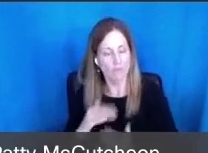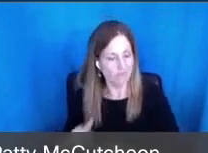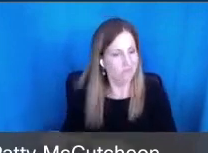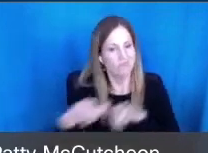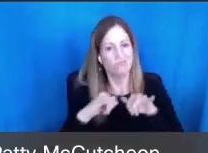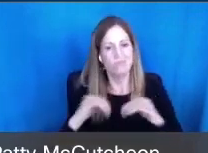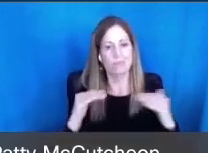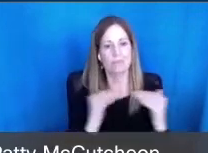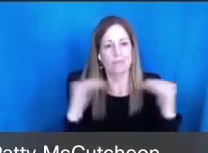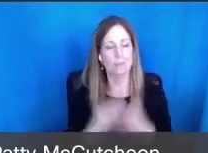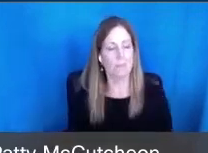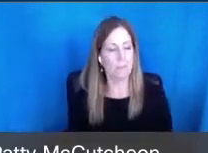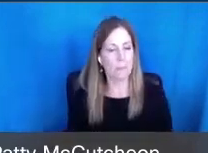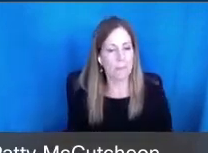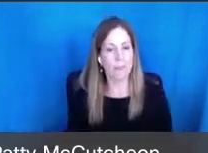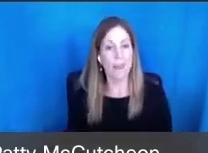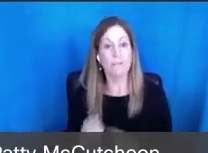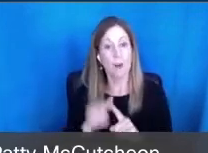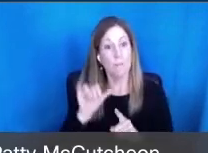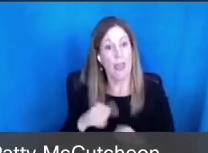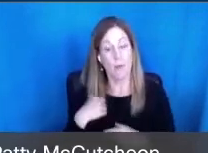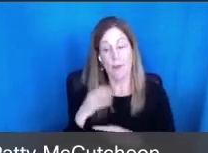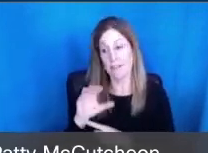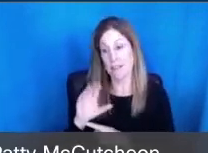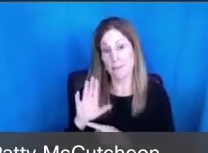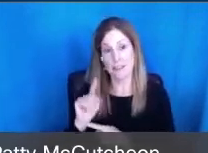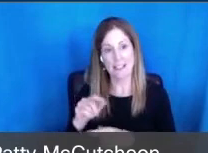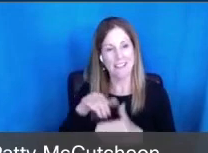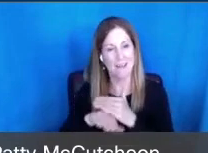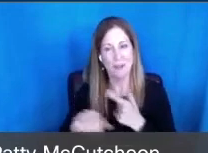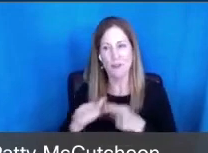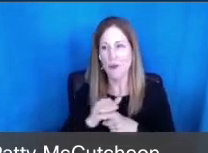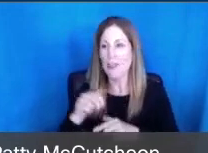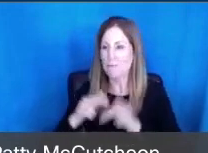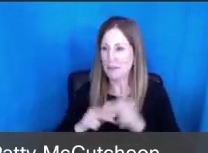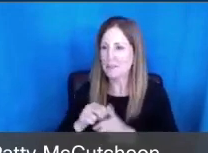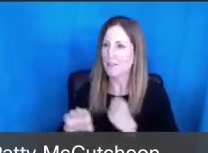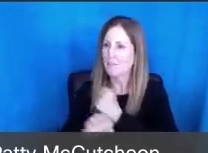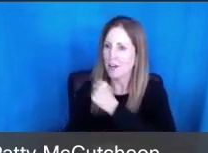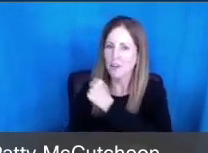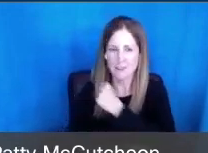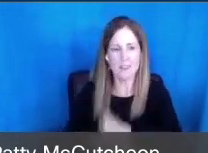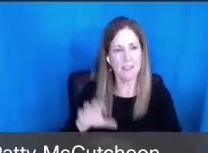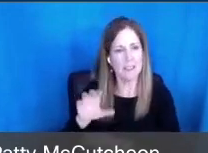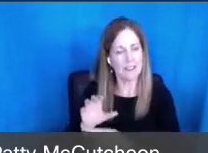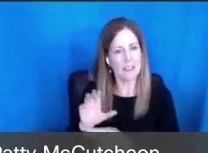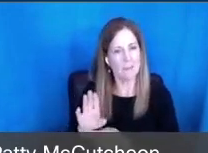From there, we have our CBT accessibility training, which builds on that foundation of our CBT Train the Trainer program, and focuses